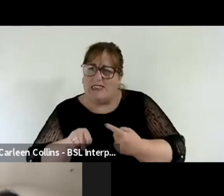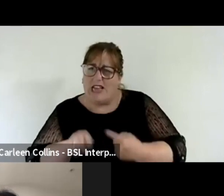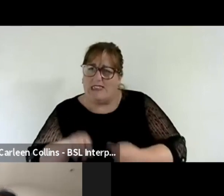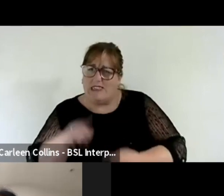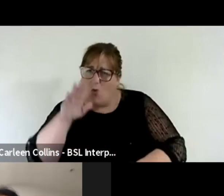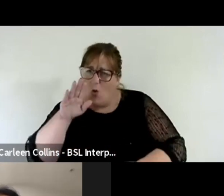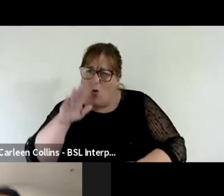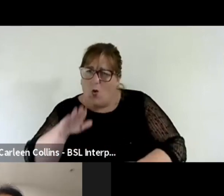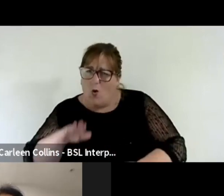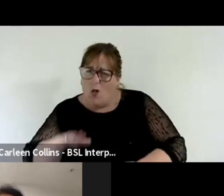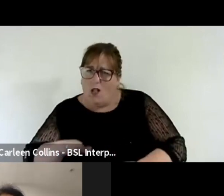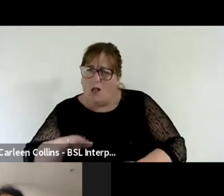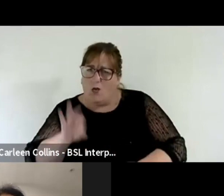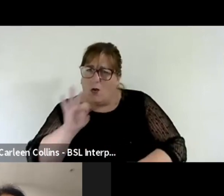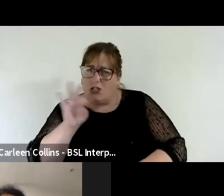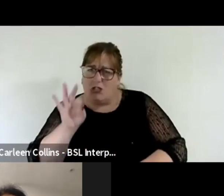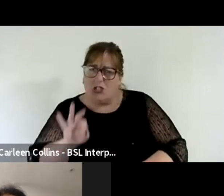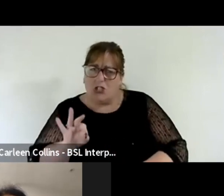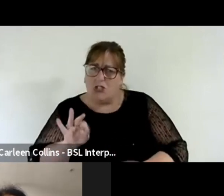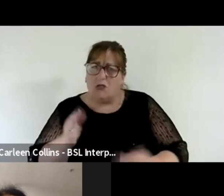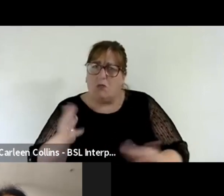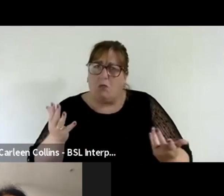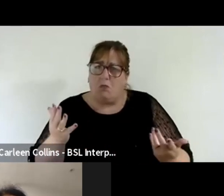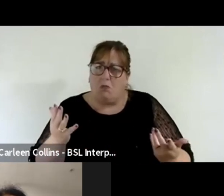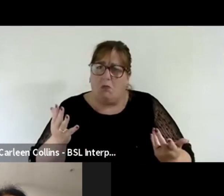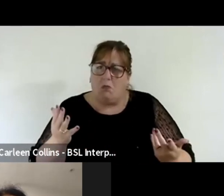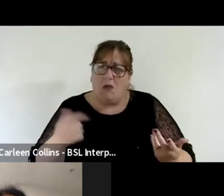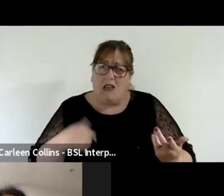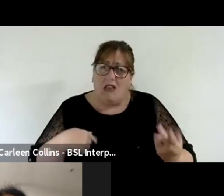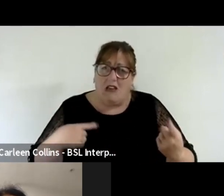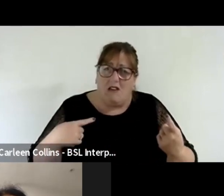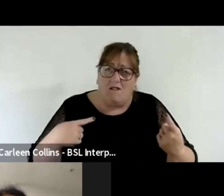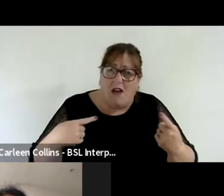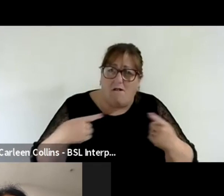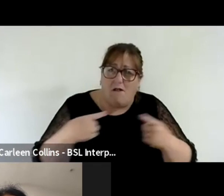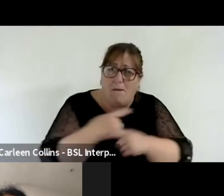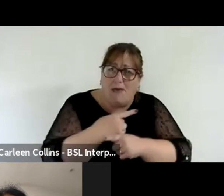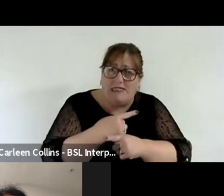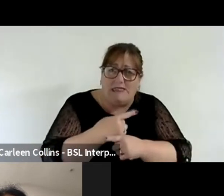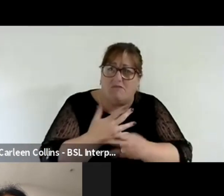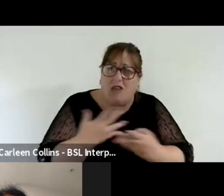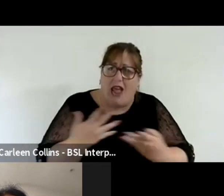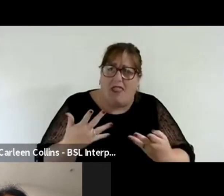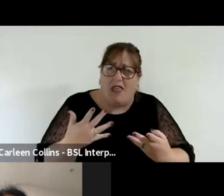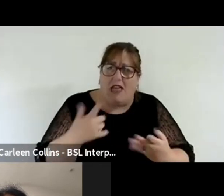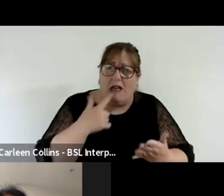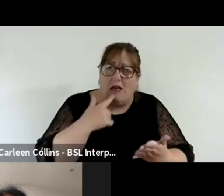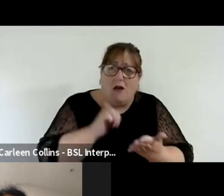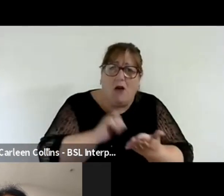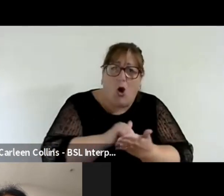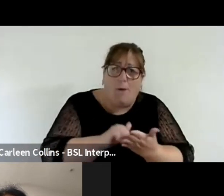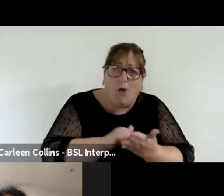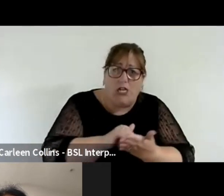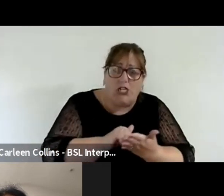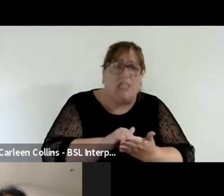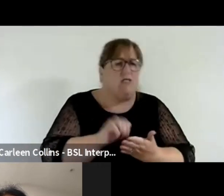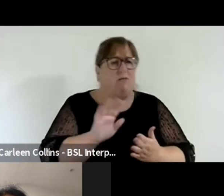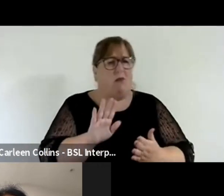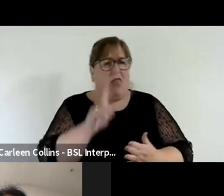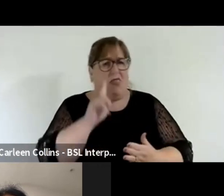We have answered do you use the principles of universal design. It looks as though we have answered all the questions.